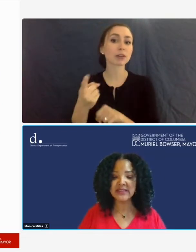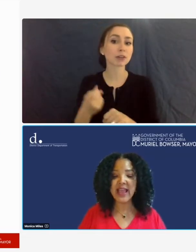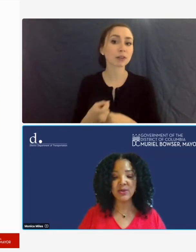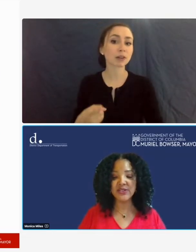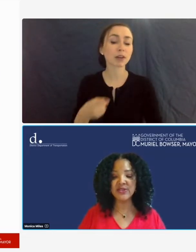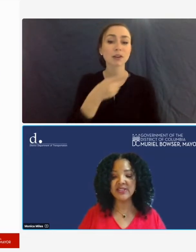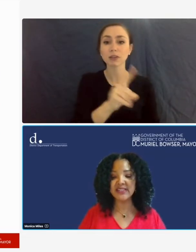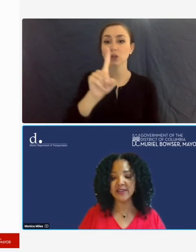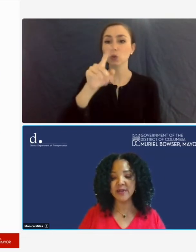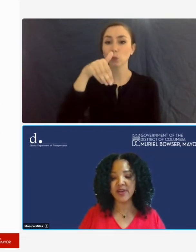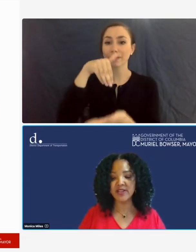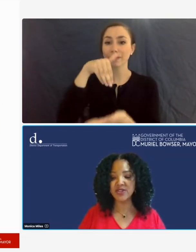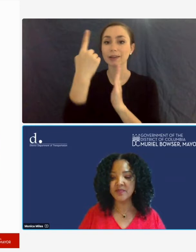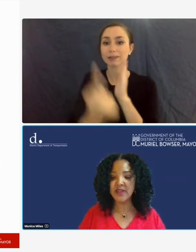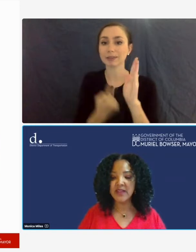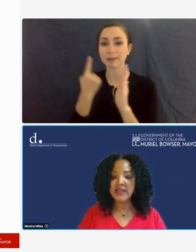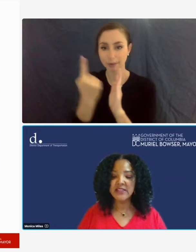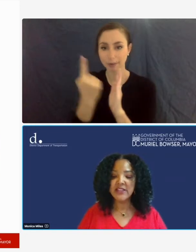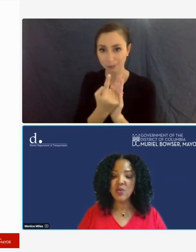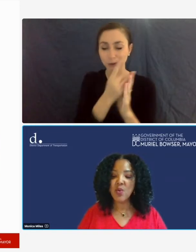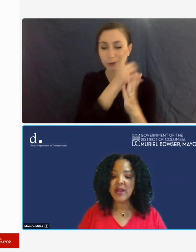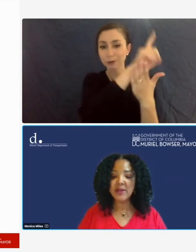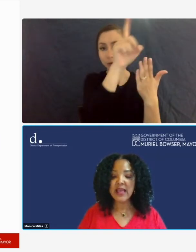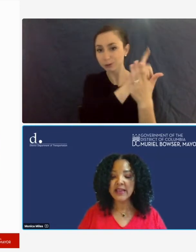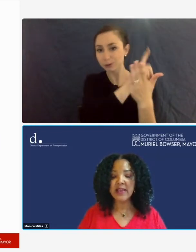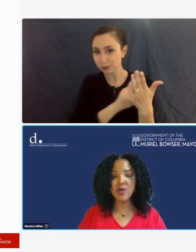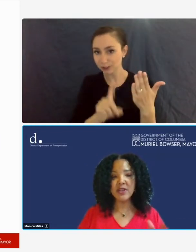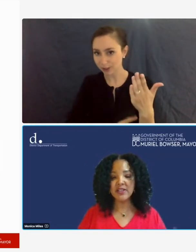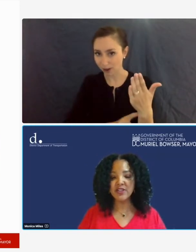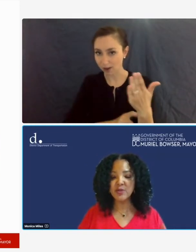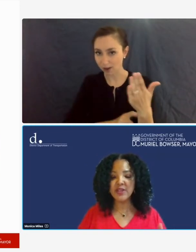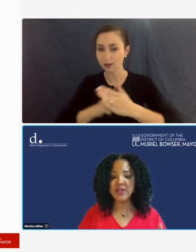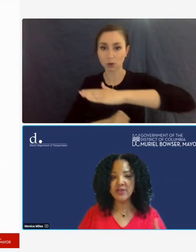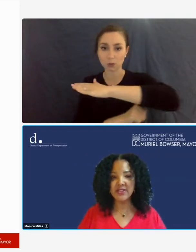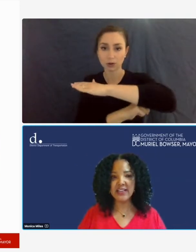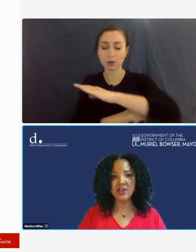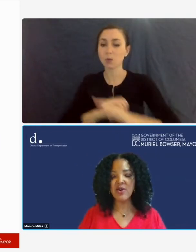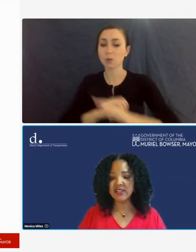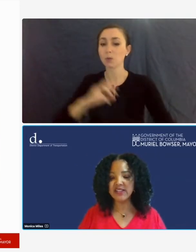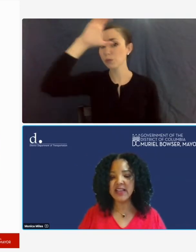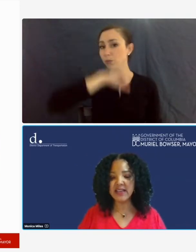design the bridge so what i like and we're going to assume that they use standard costing at iv